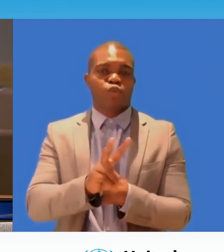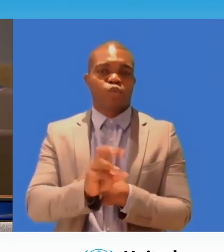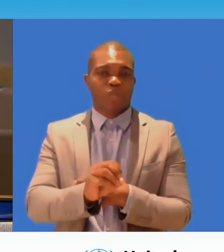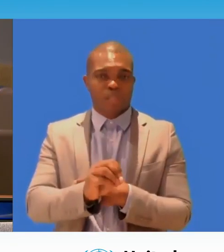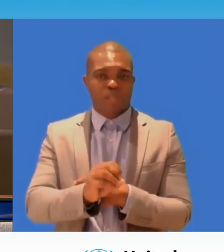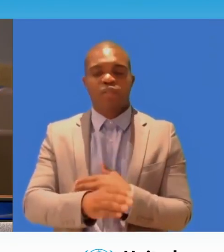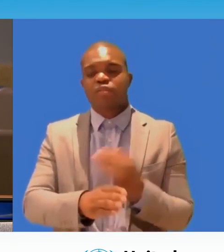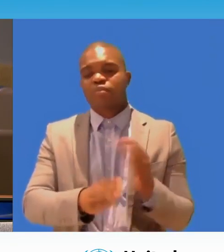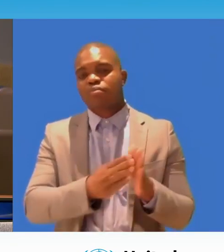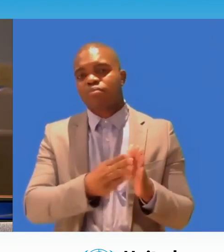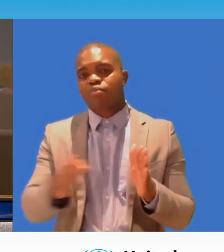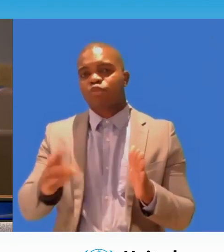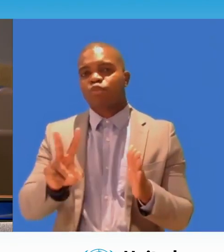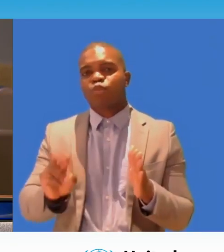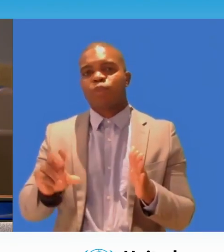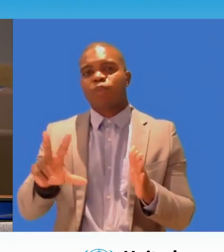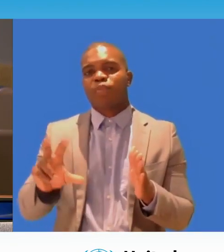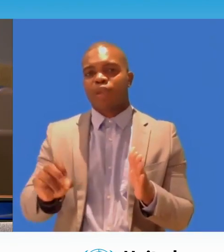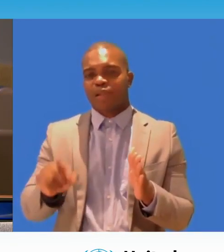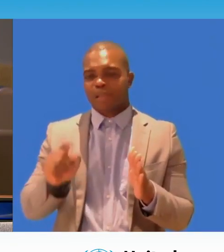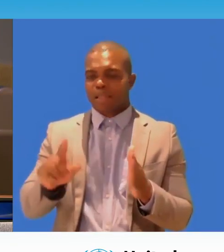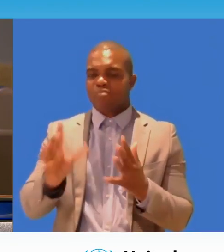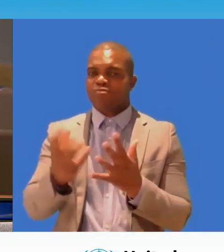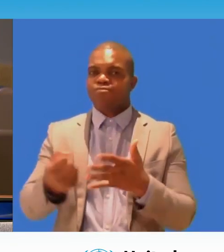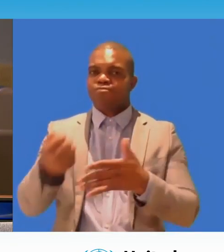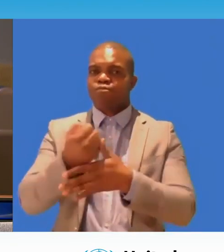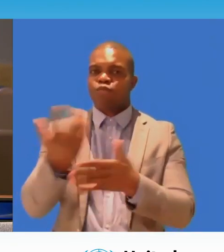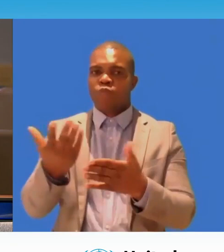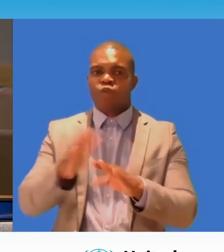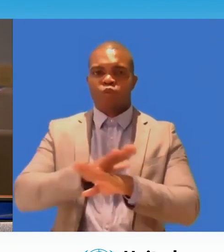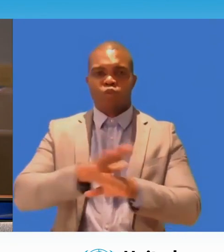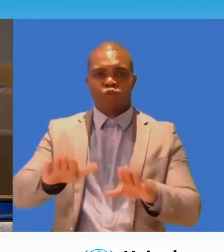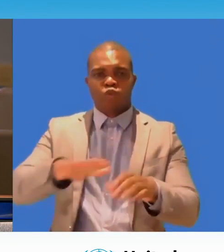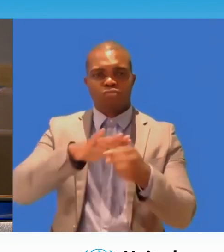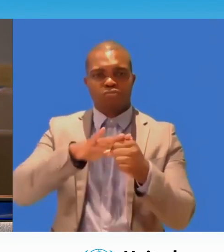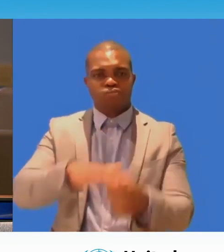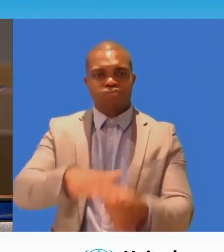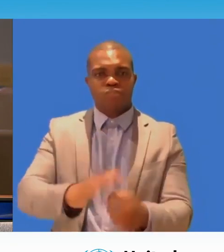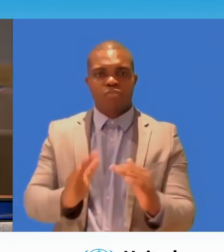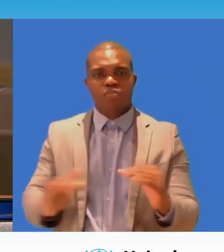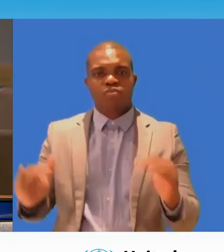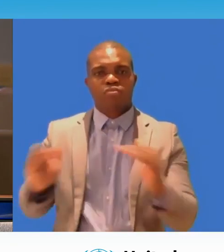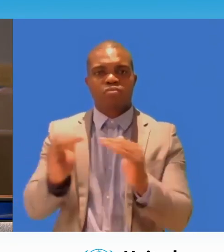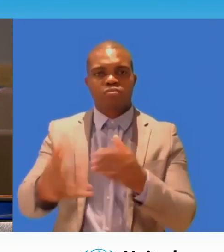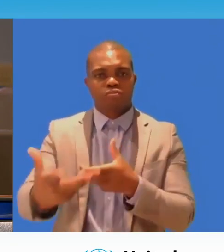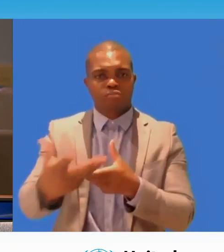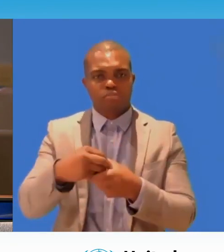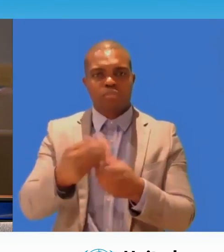opportunities it aim to boost inclusion in education employment health care and social